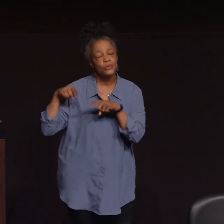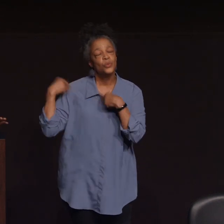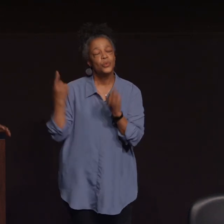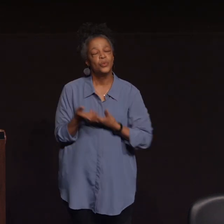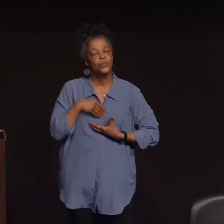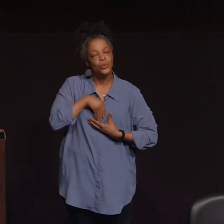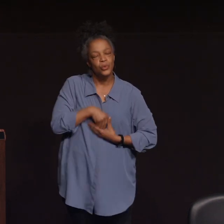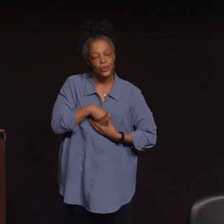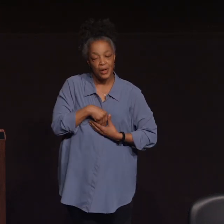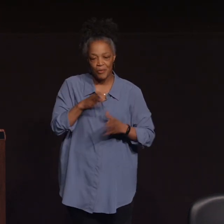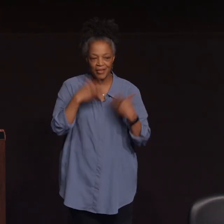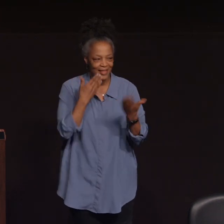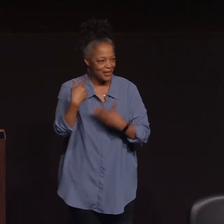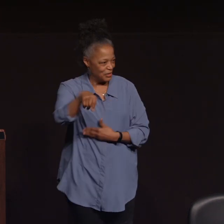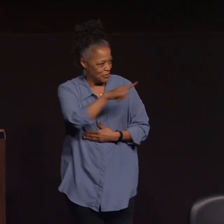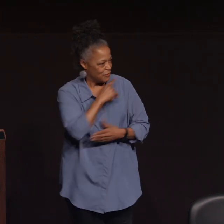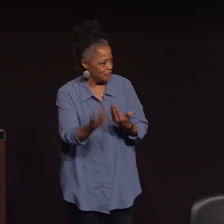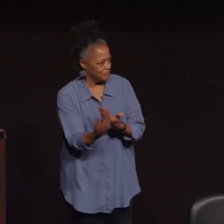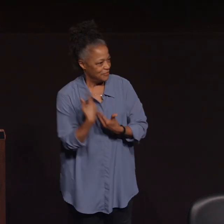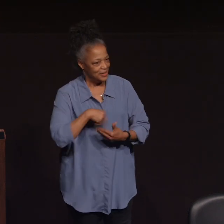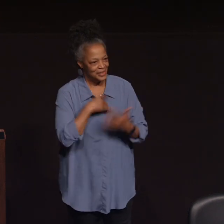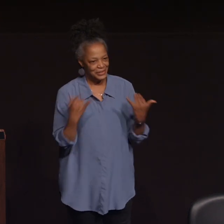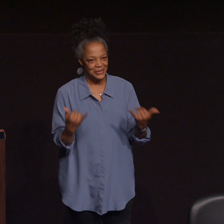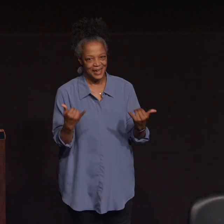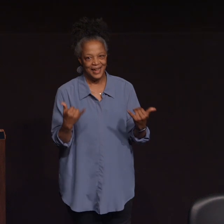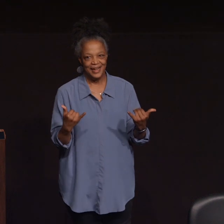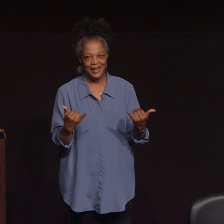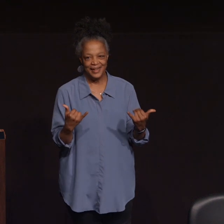thank you for joining us today.